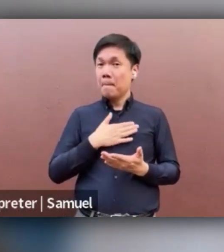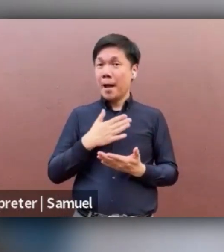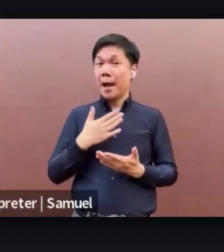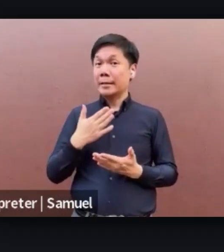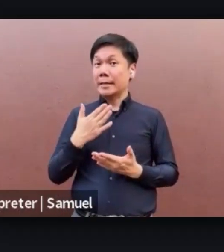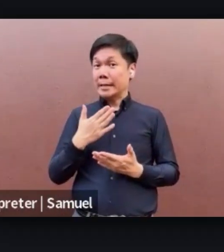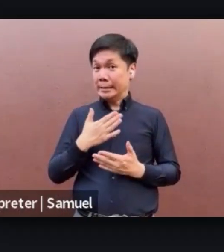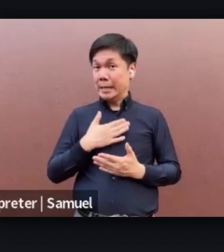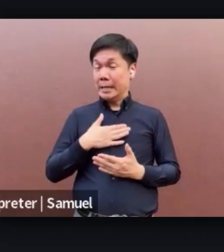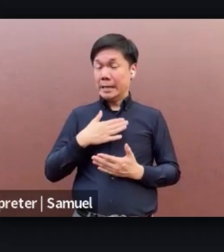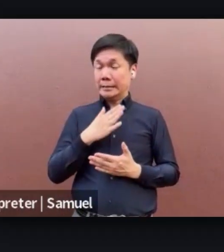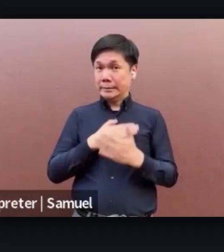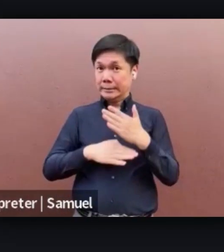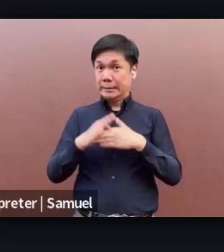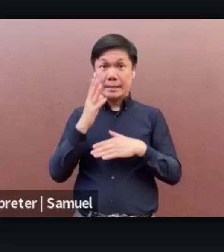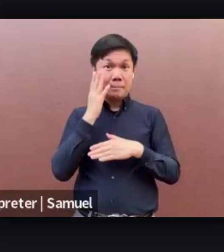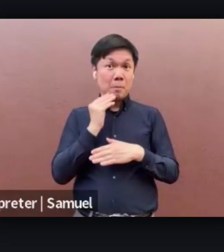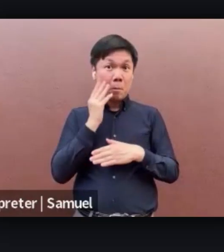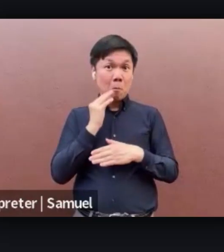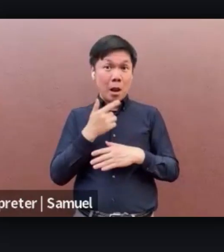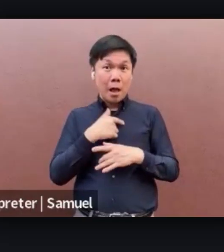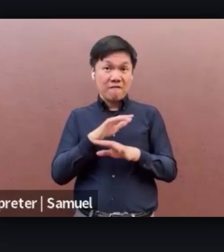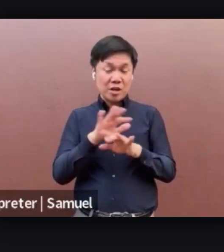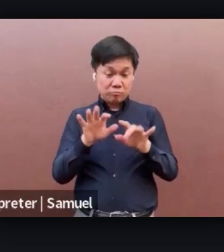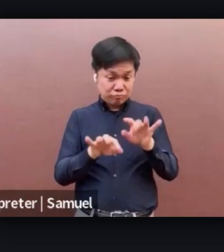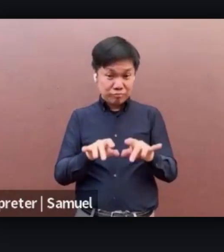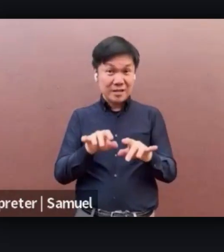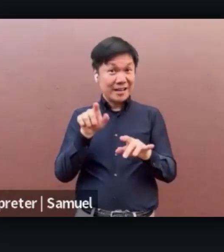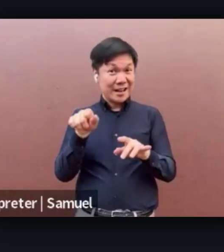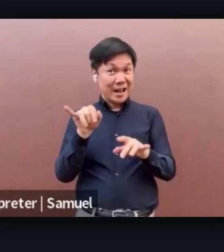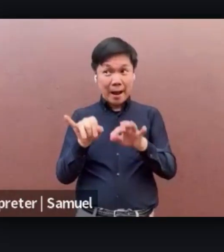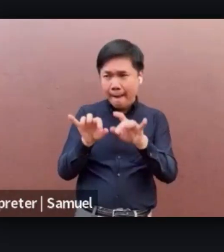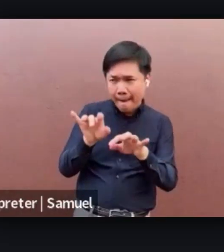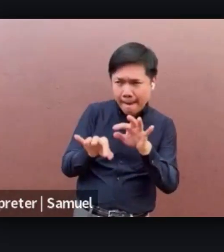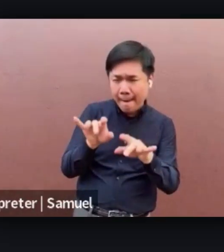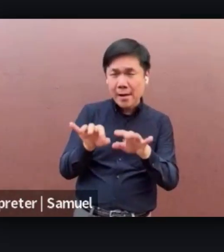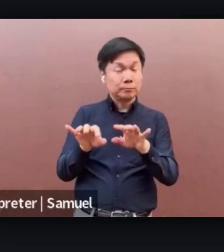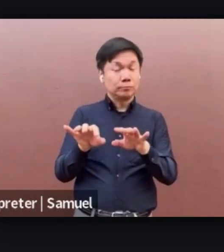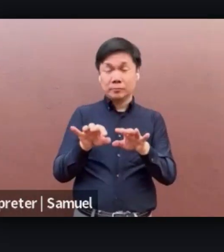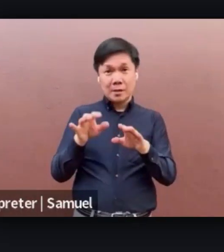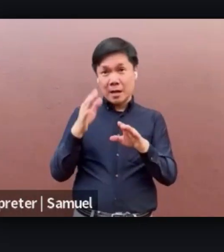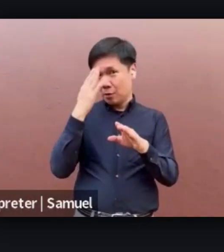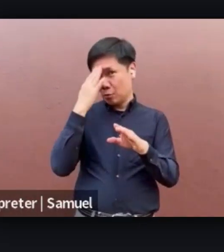Yes. With the lived experience, I can tell you that I have experimented with some of the AI models while